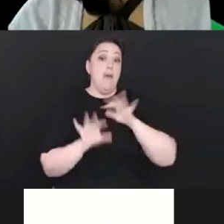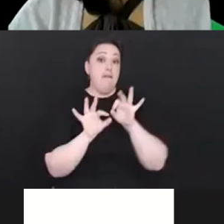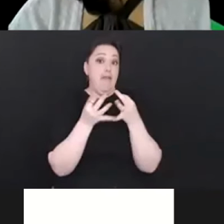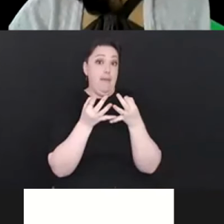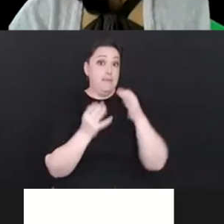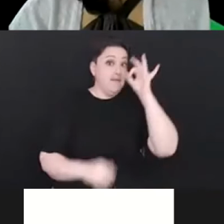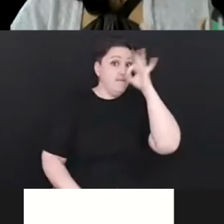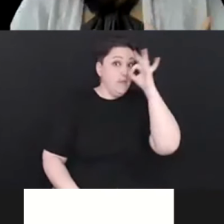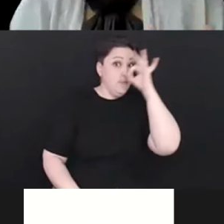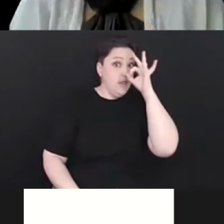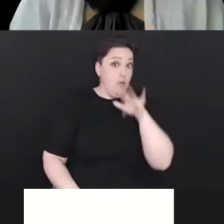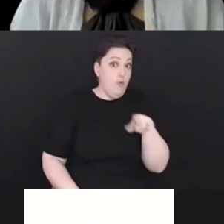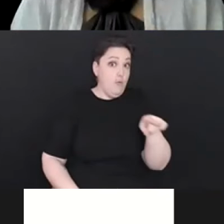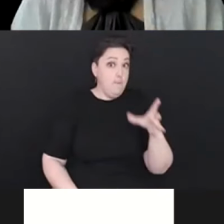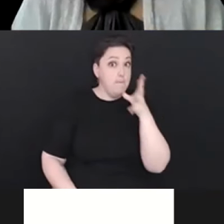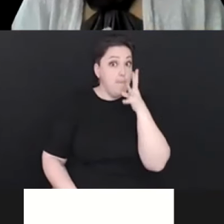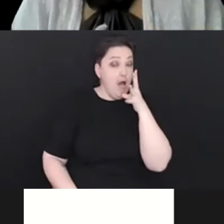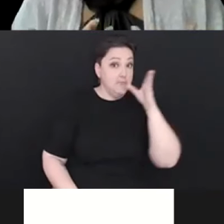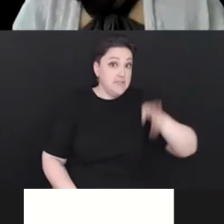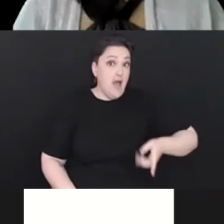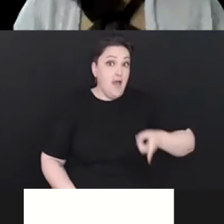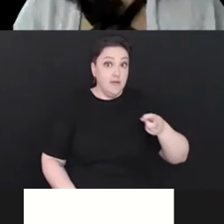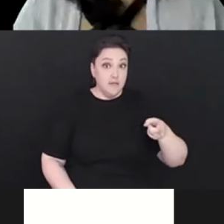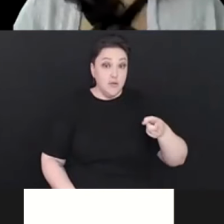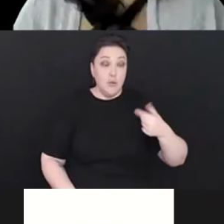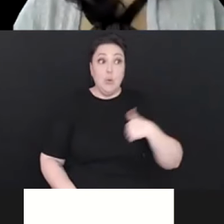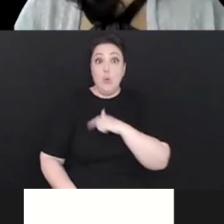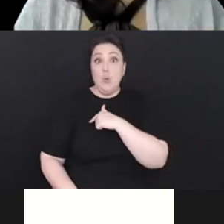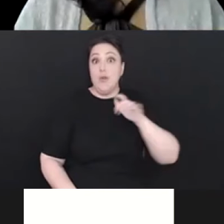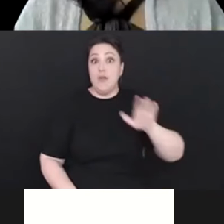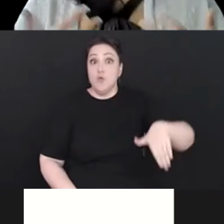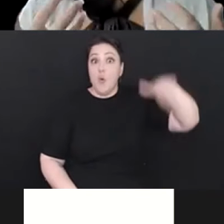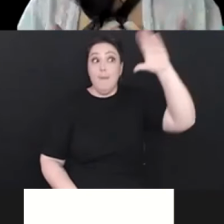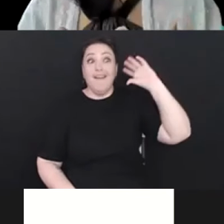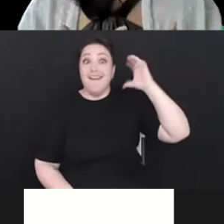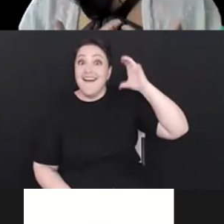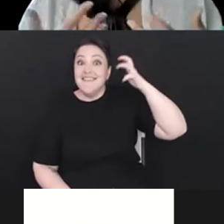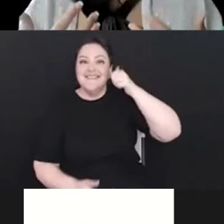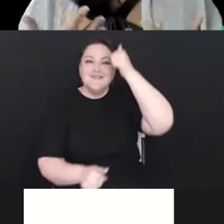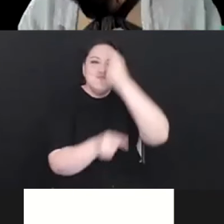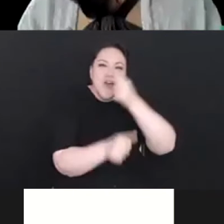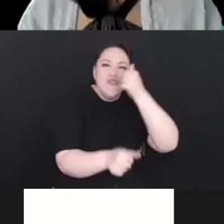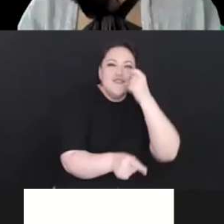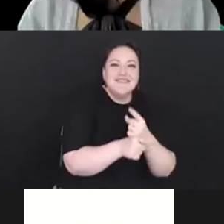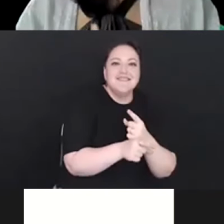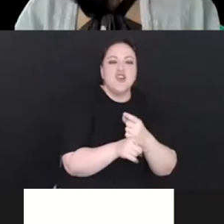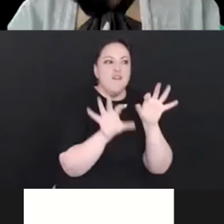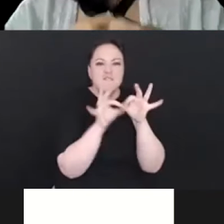side, we grew up where our cousins were our siblings. Our family were tied together and